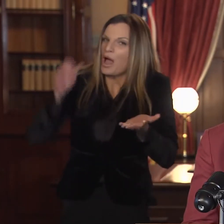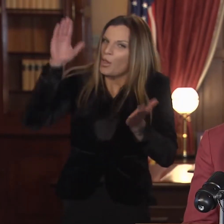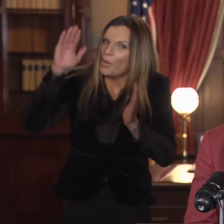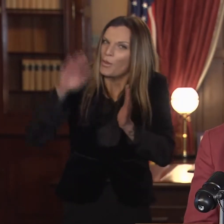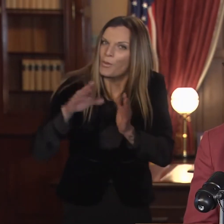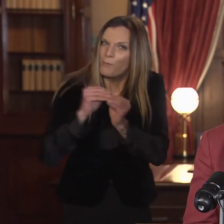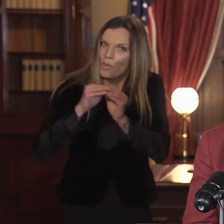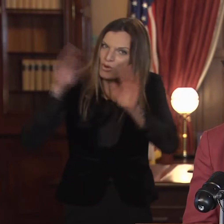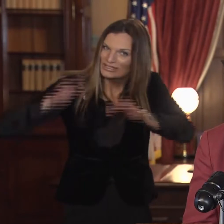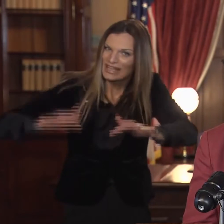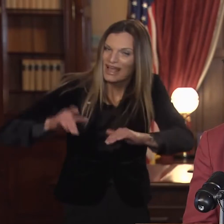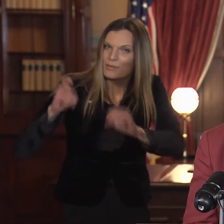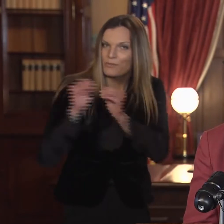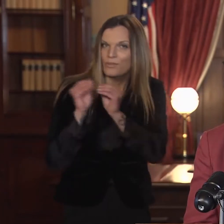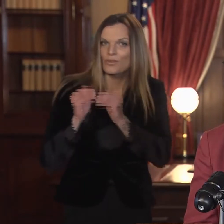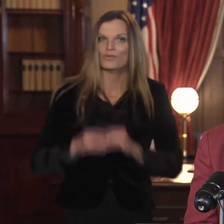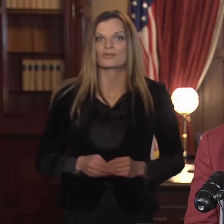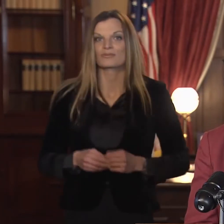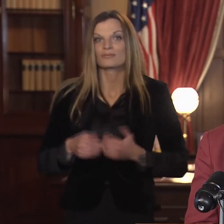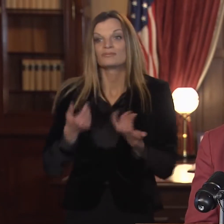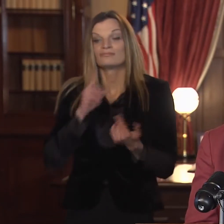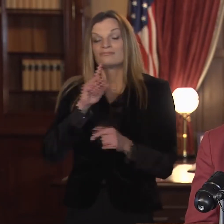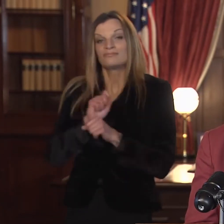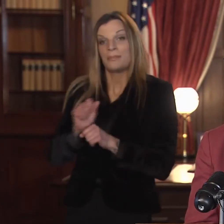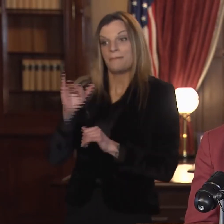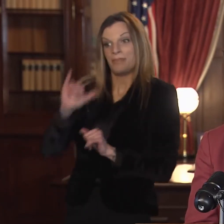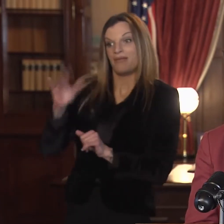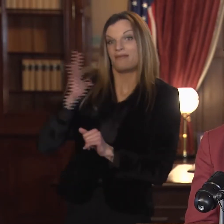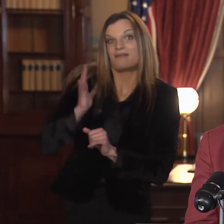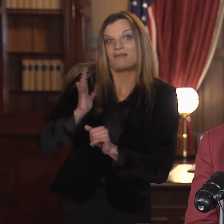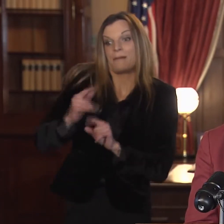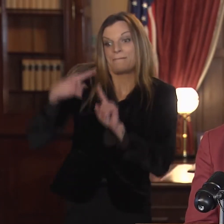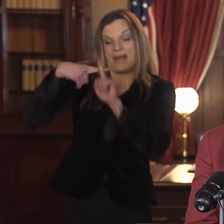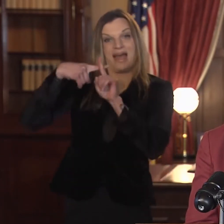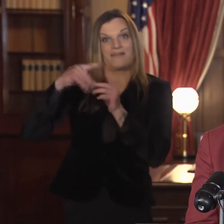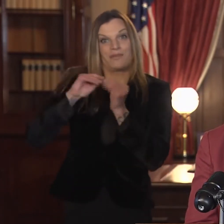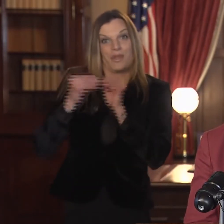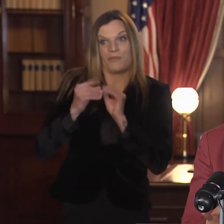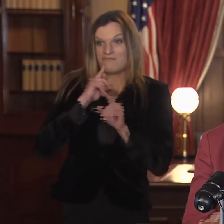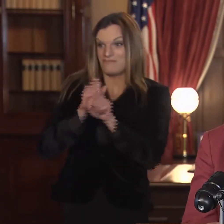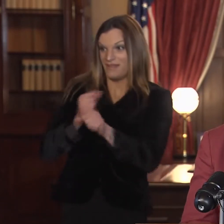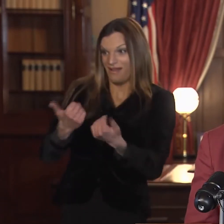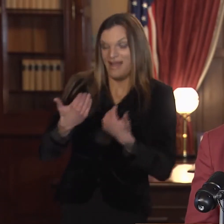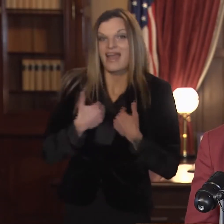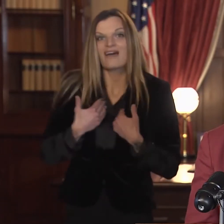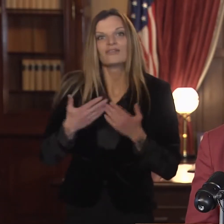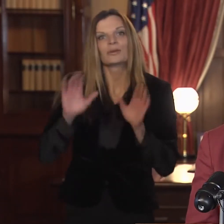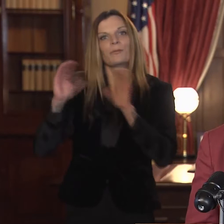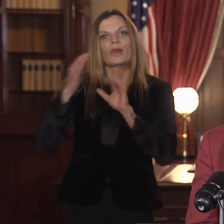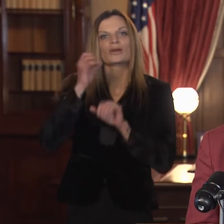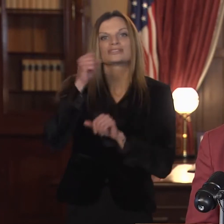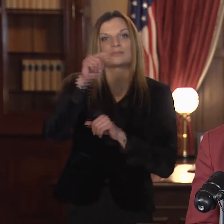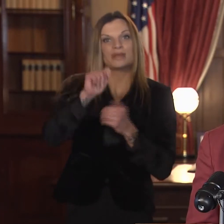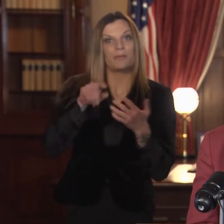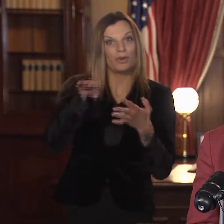LET'S KEEP DOING THAT. WE CAN'T FORGET OUR CASE RATES REMAIN ALARMINGLY HIGH AND OUR